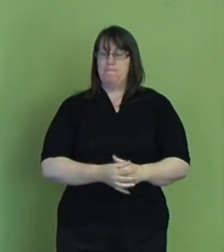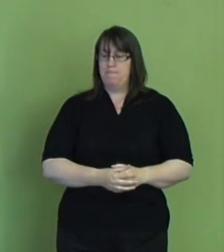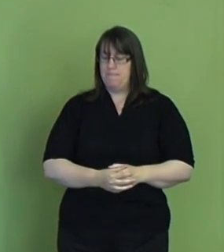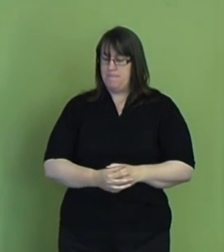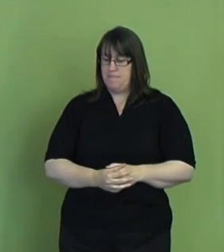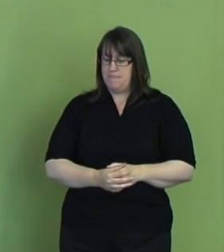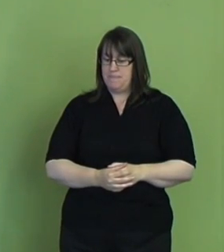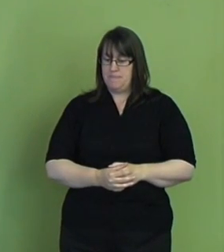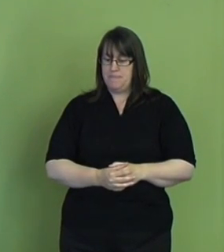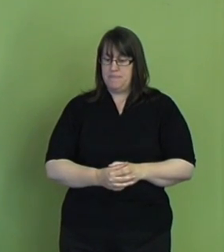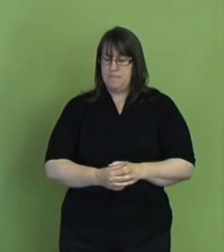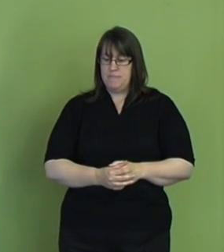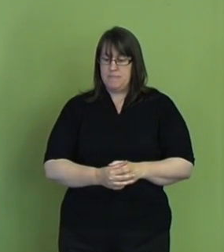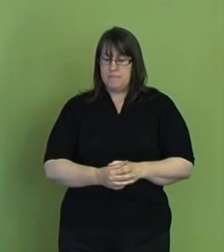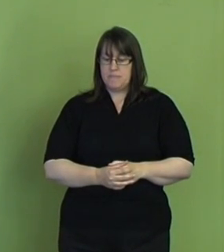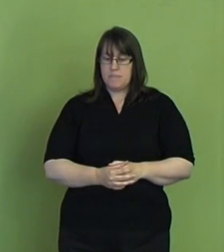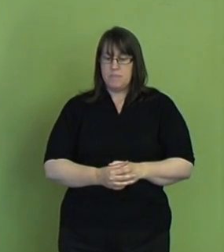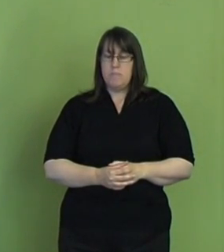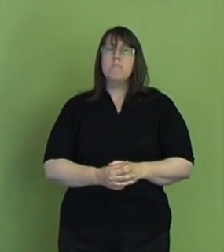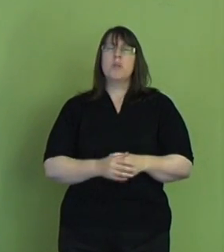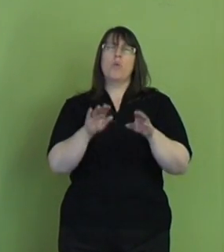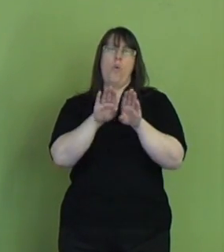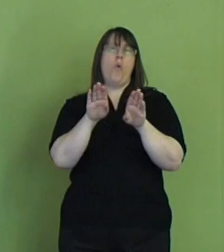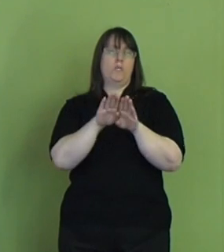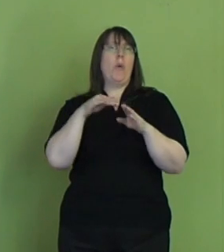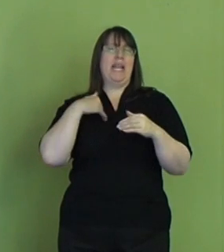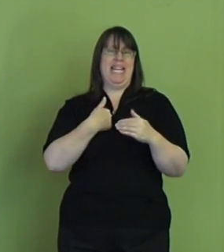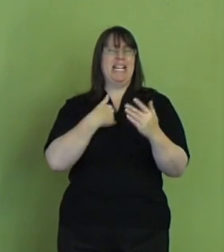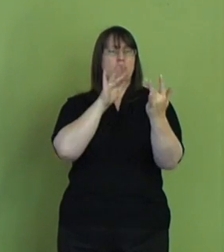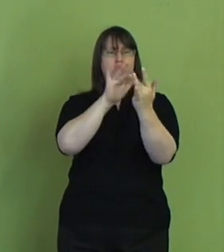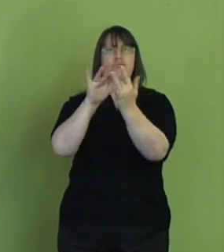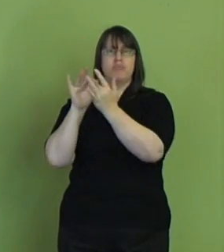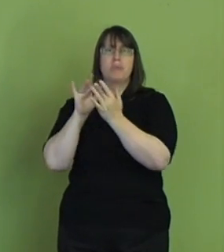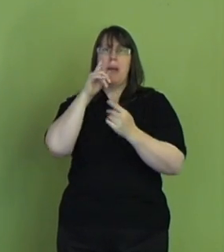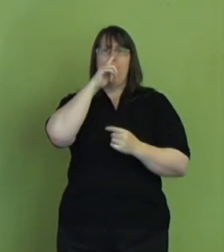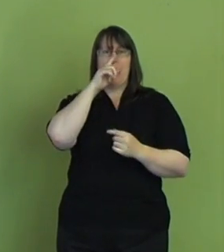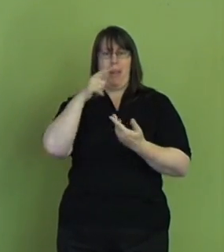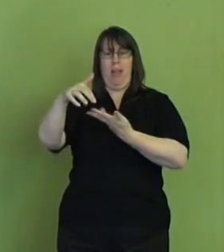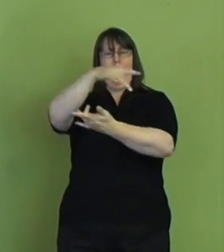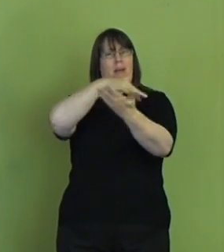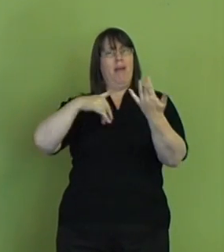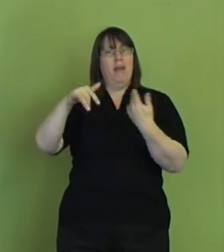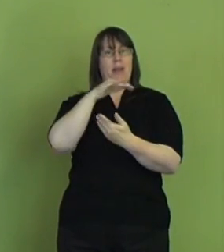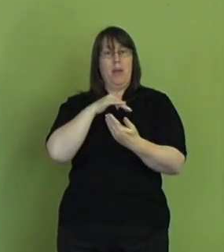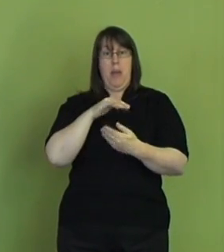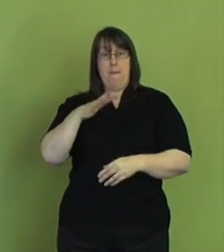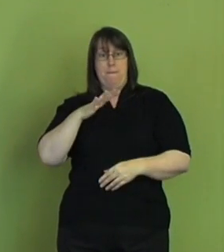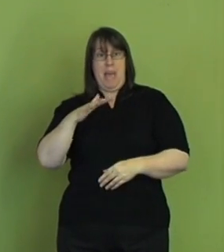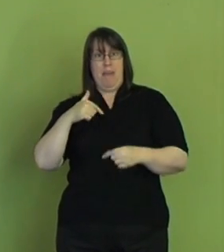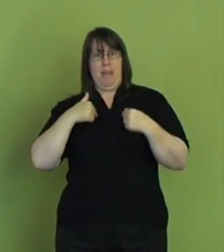Keeping in touch with people is really important, even if you are not sure how you might behave towards them,